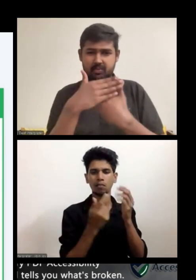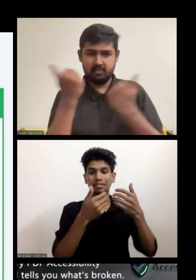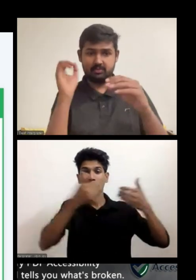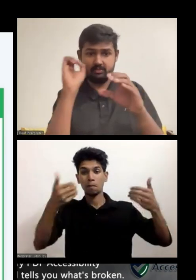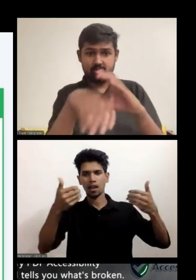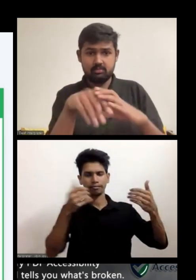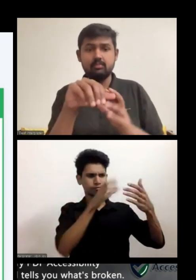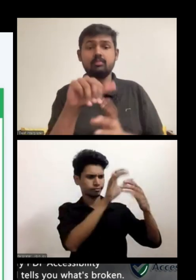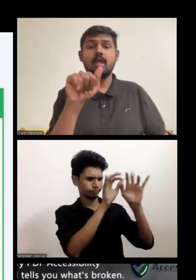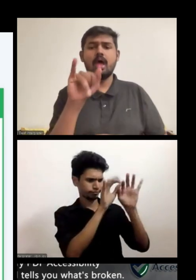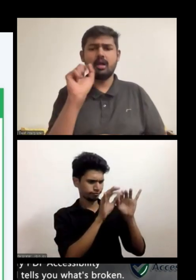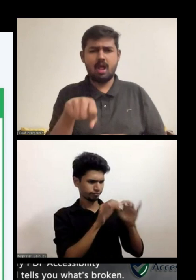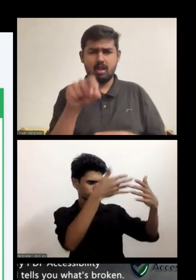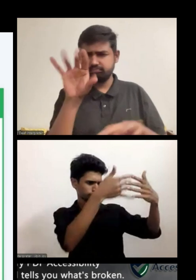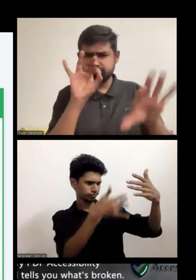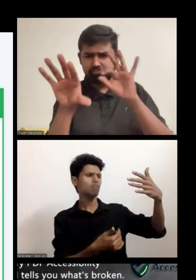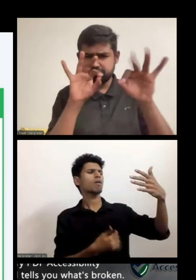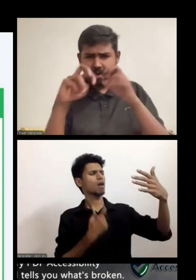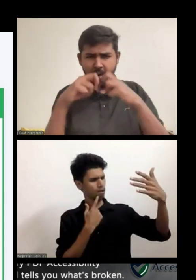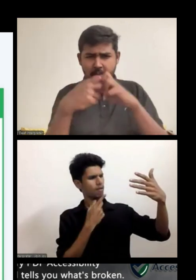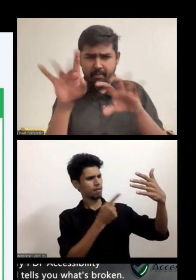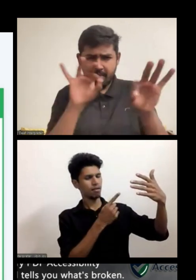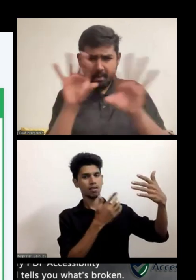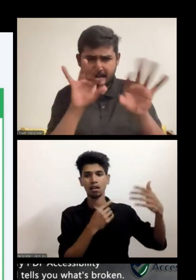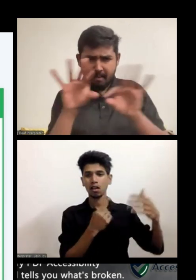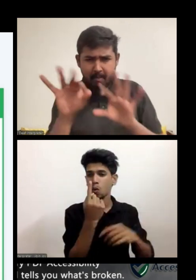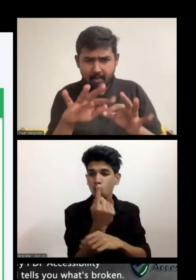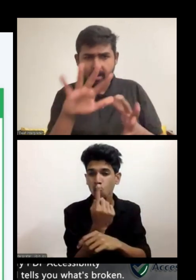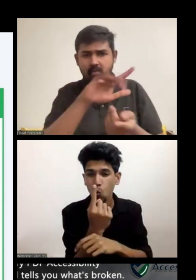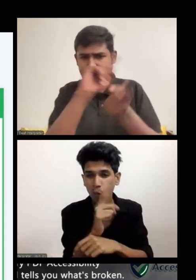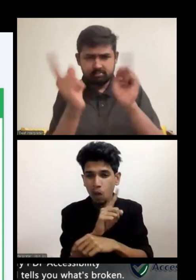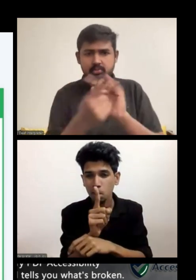what is rectified that too within one minute and at very low cost.